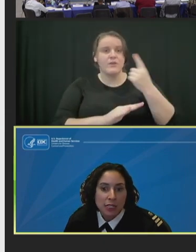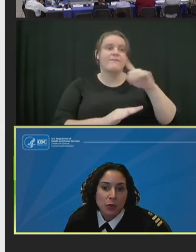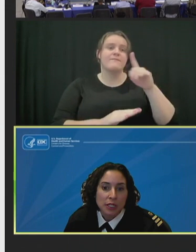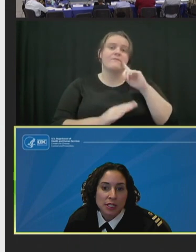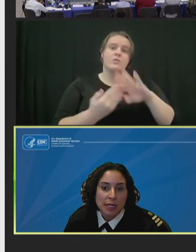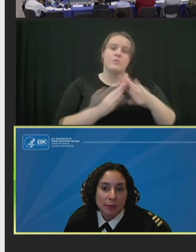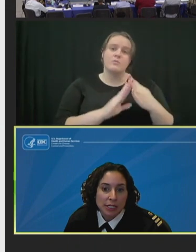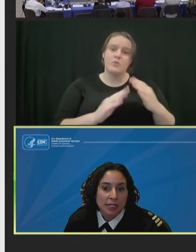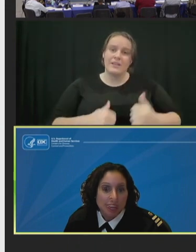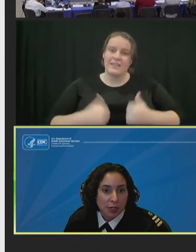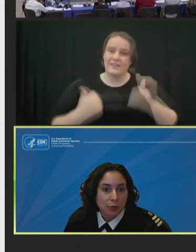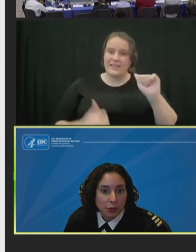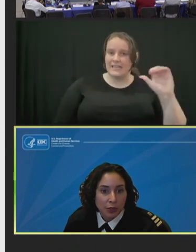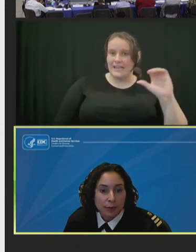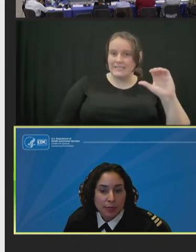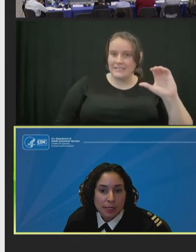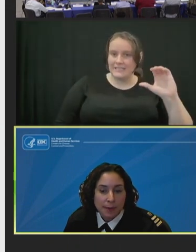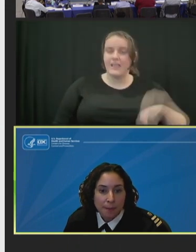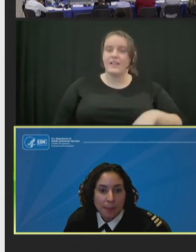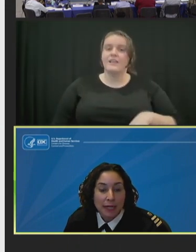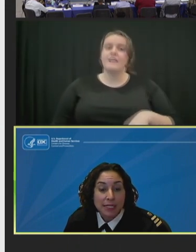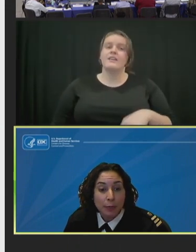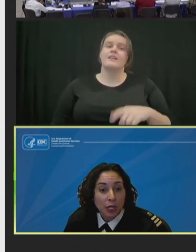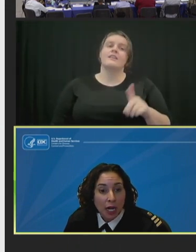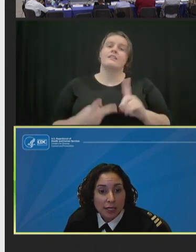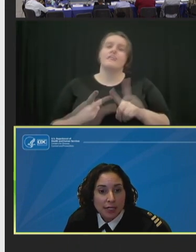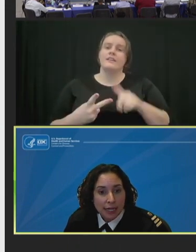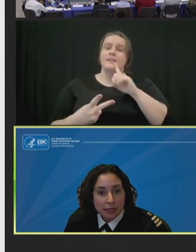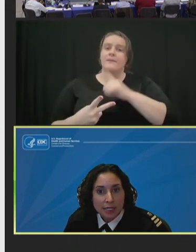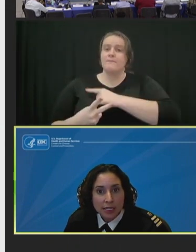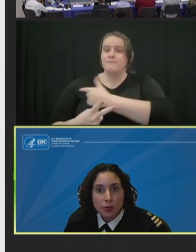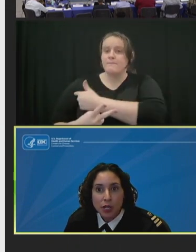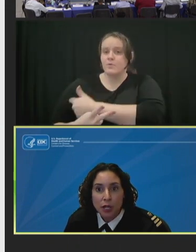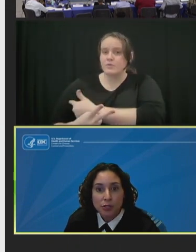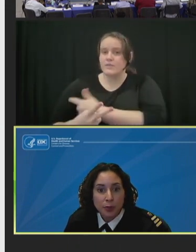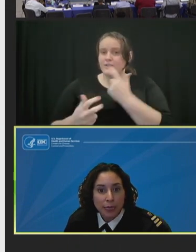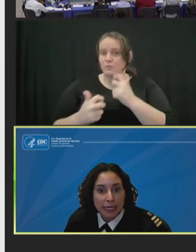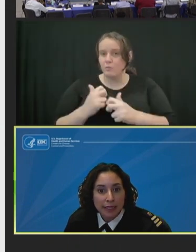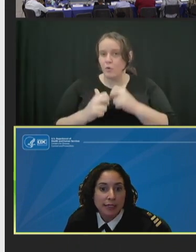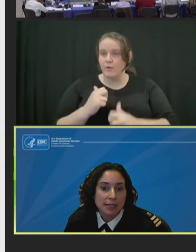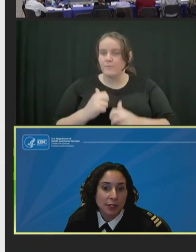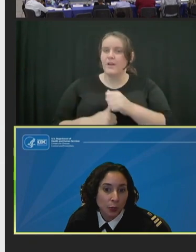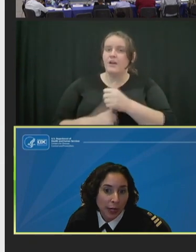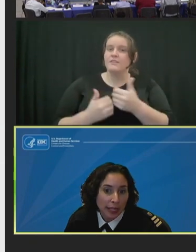as well as immunization programs. A separate cost analysis was also planned and is underway.